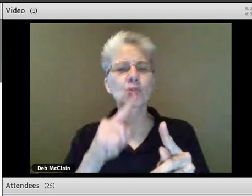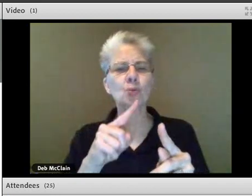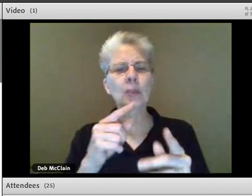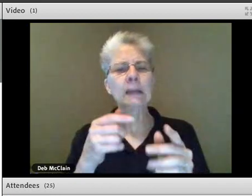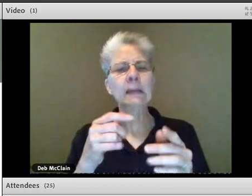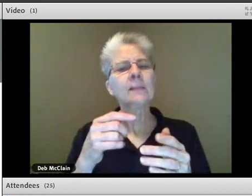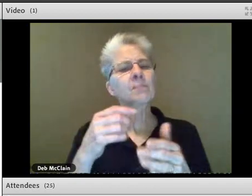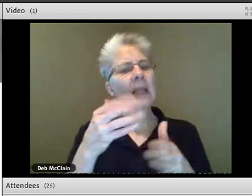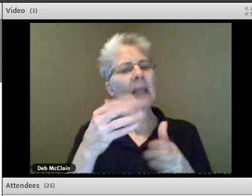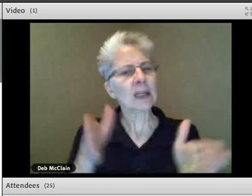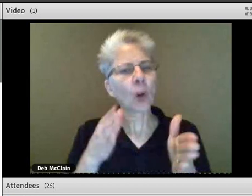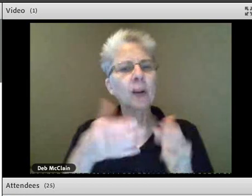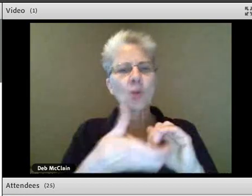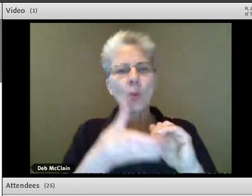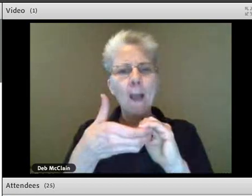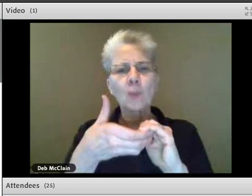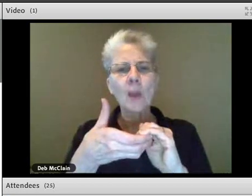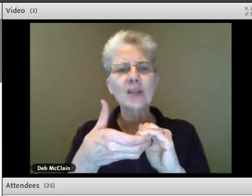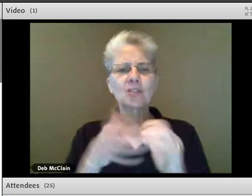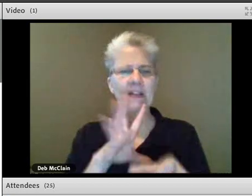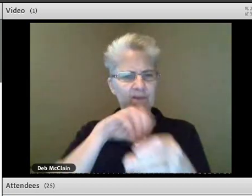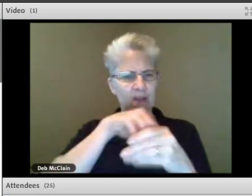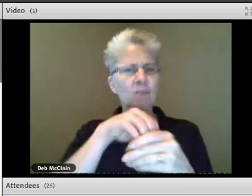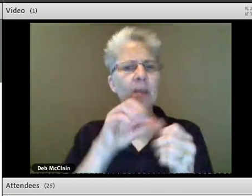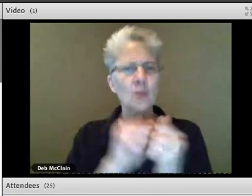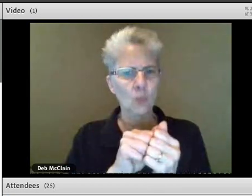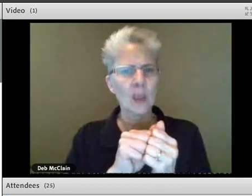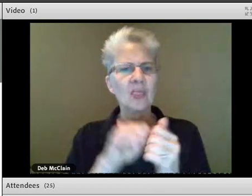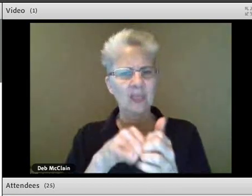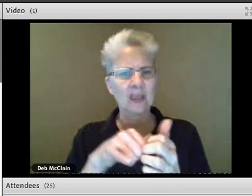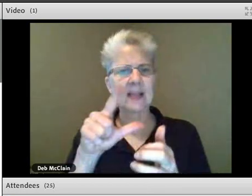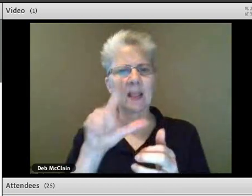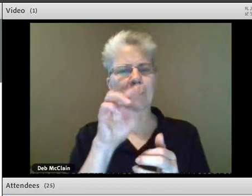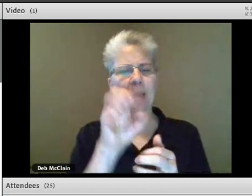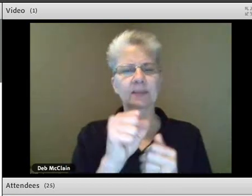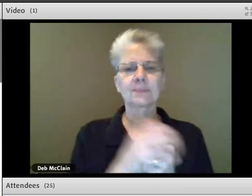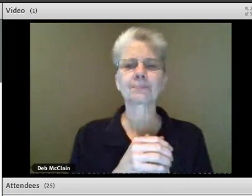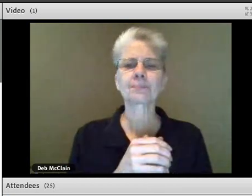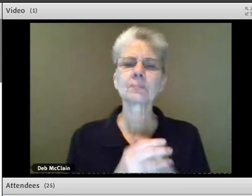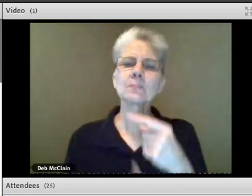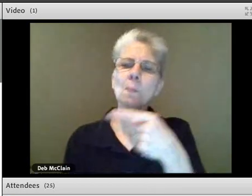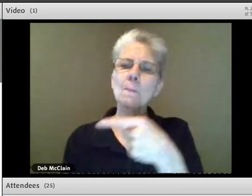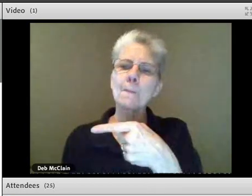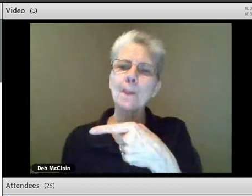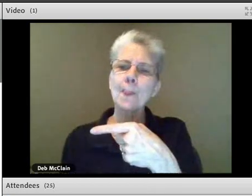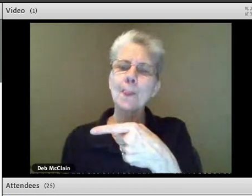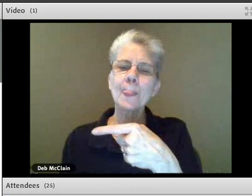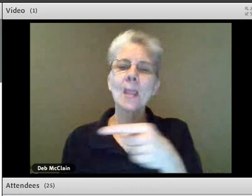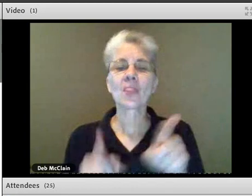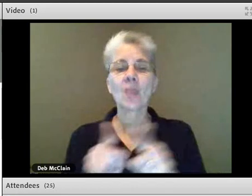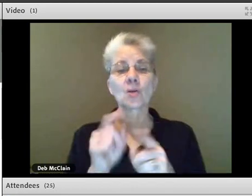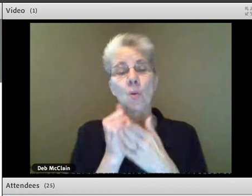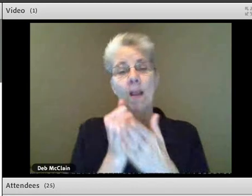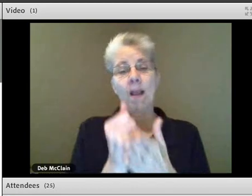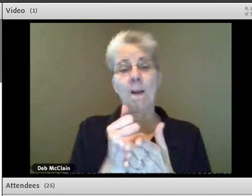engagement through an LMS. LMS, obviously, also helps with cost savings